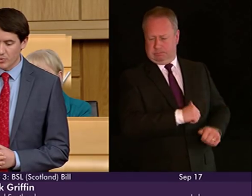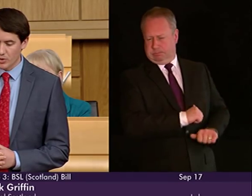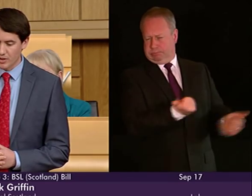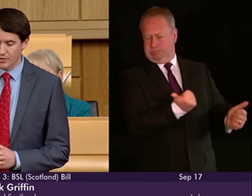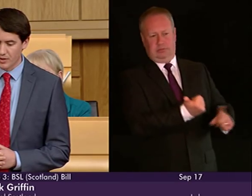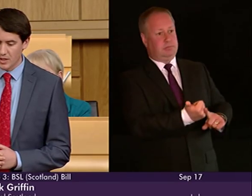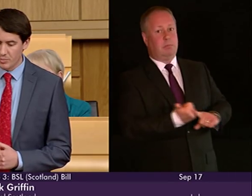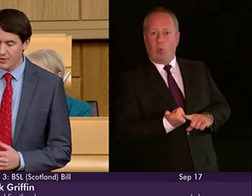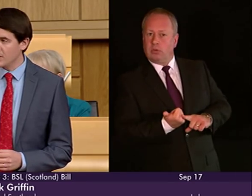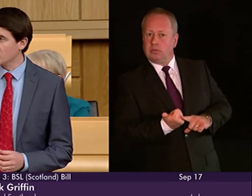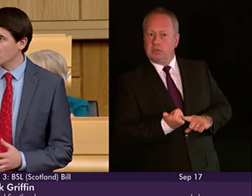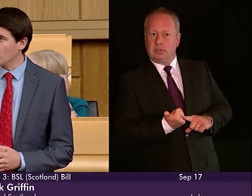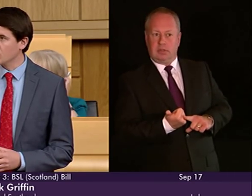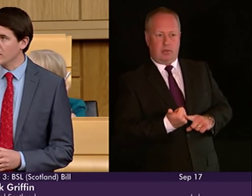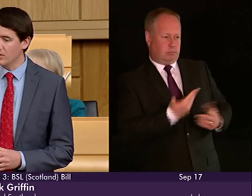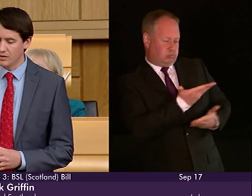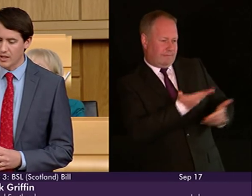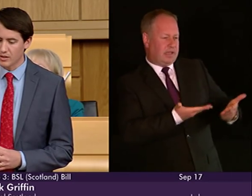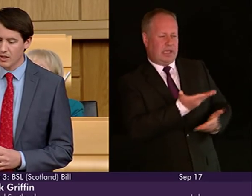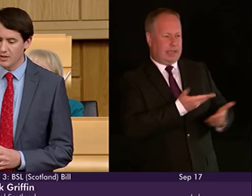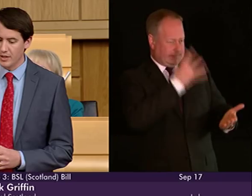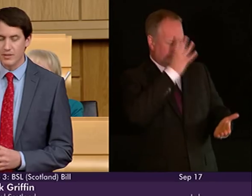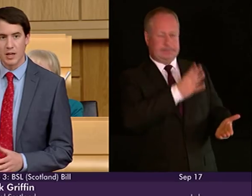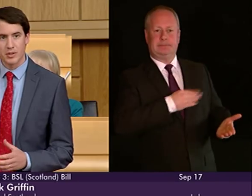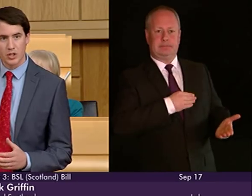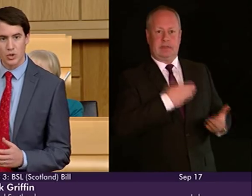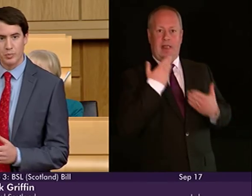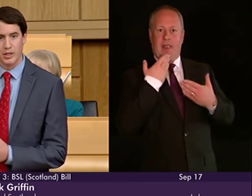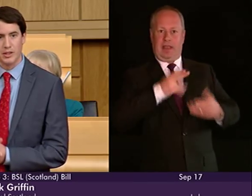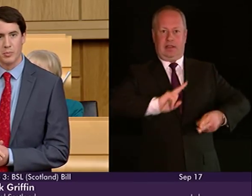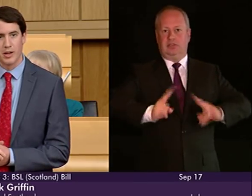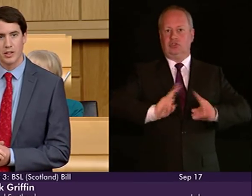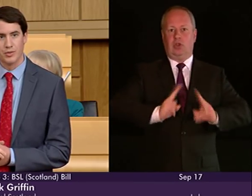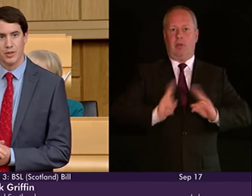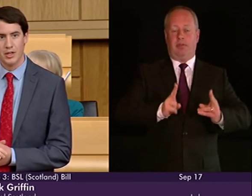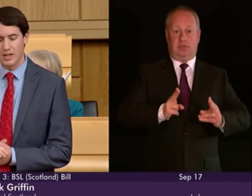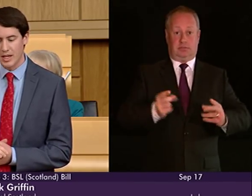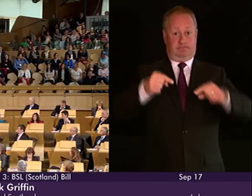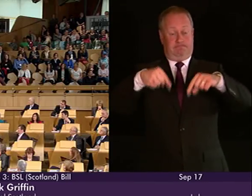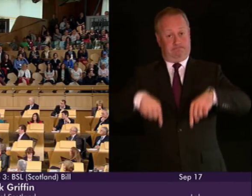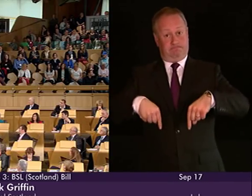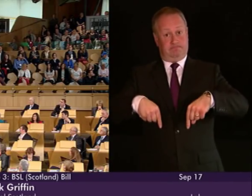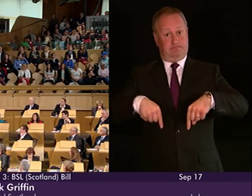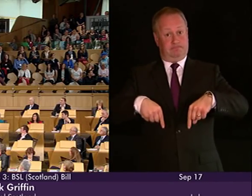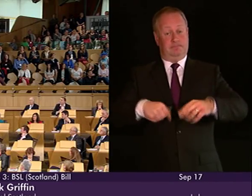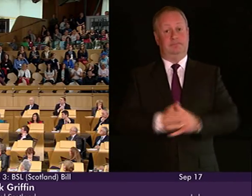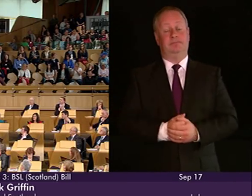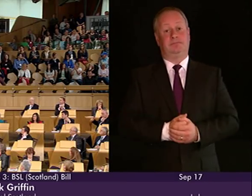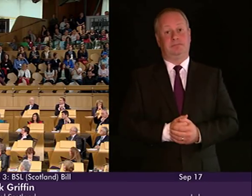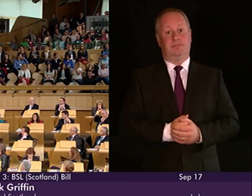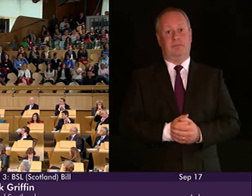supporting briefings. I also thank the interpreters who have been in the galleries, interpreting